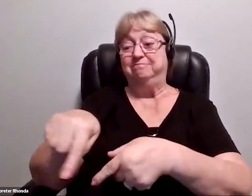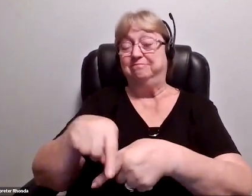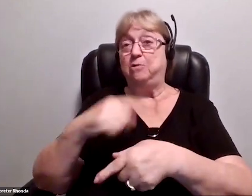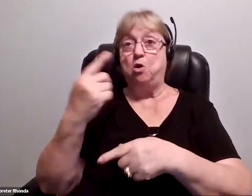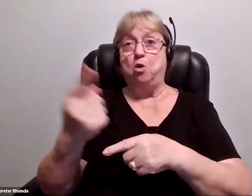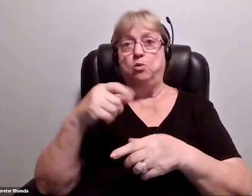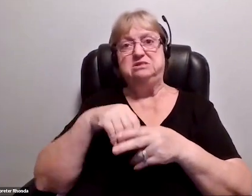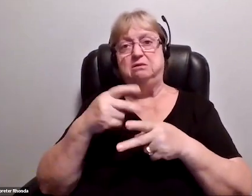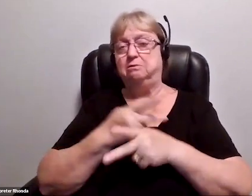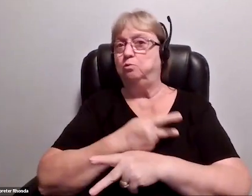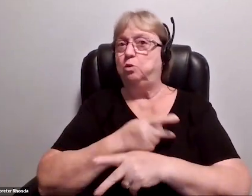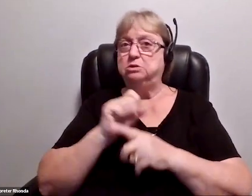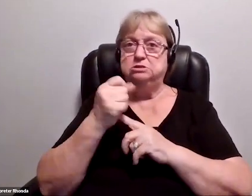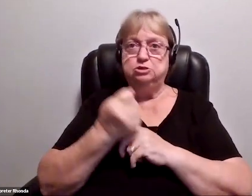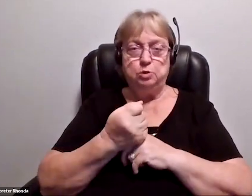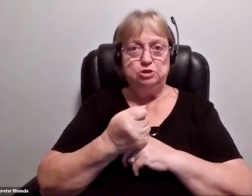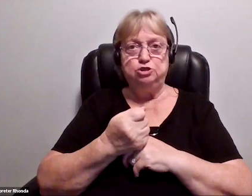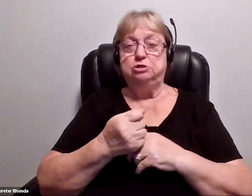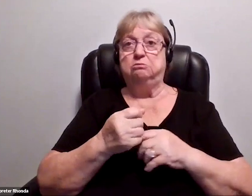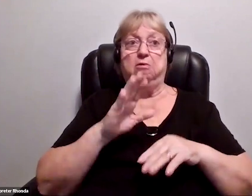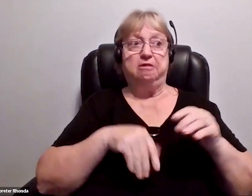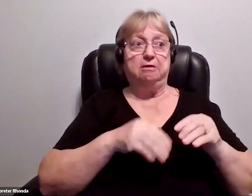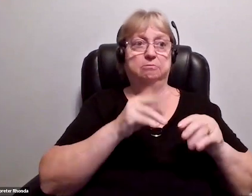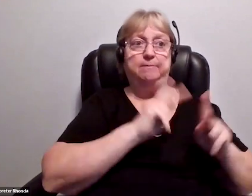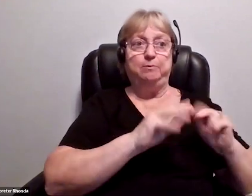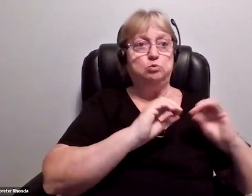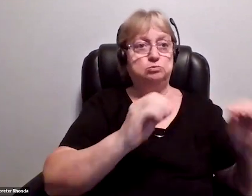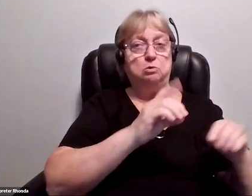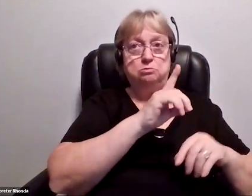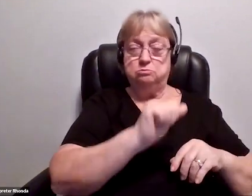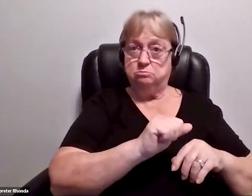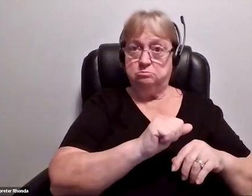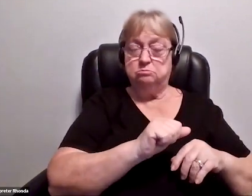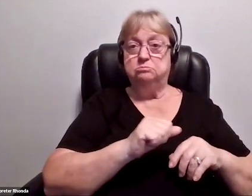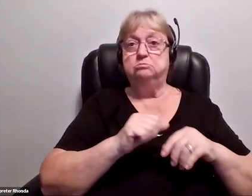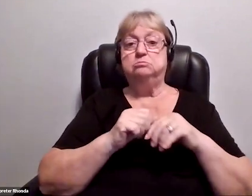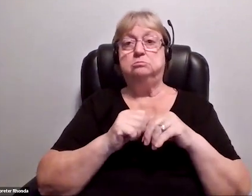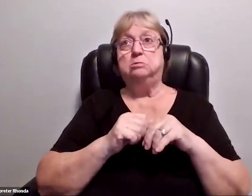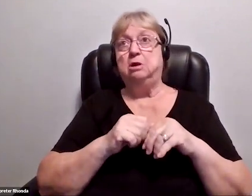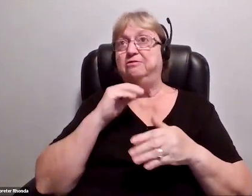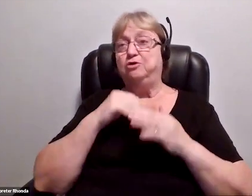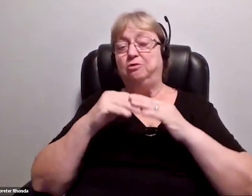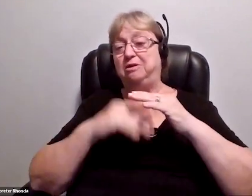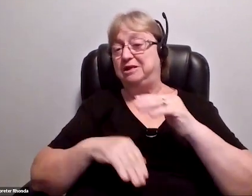than people without disabilities, with, on average, less likelihood of attending school, completely primary